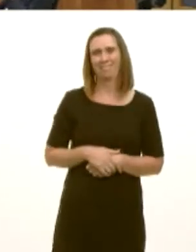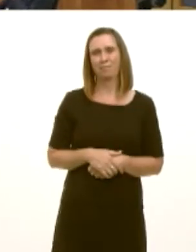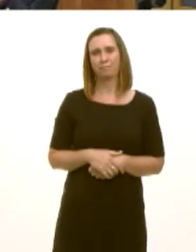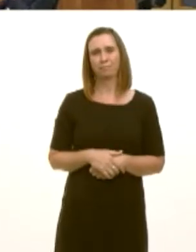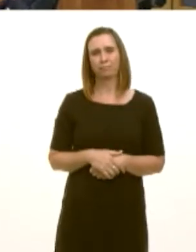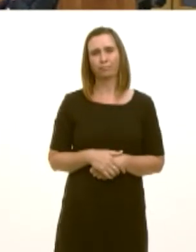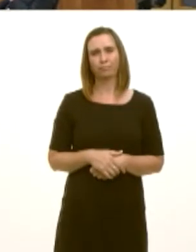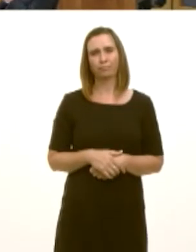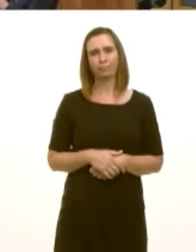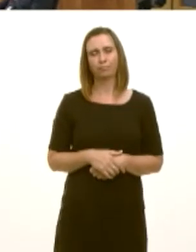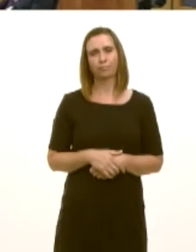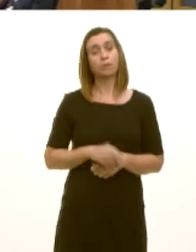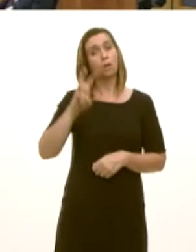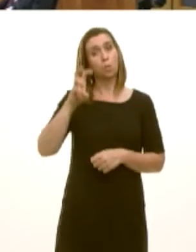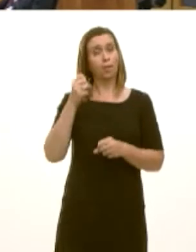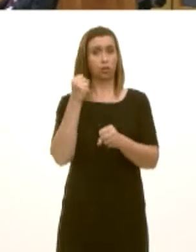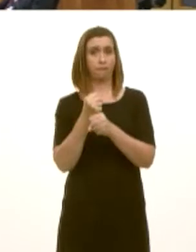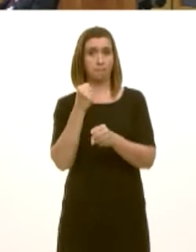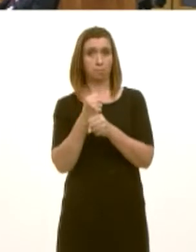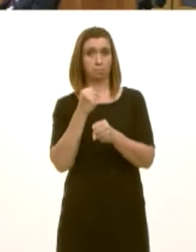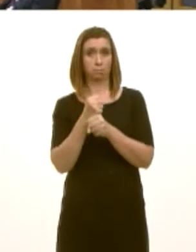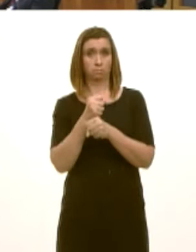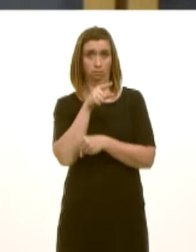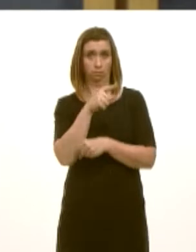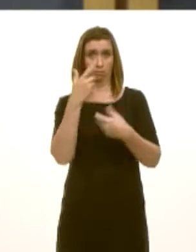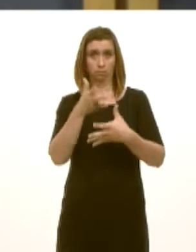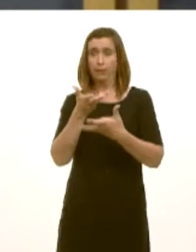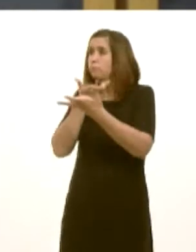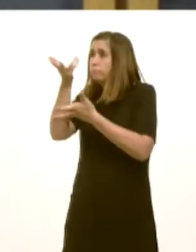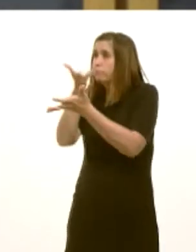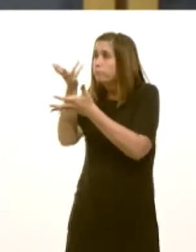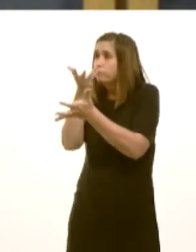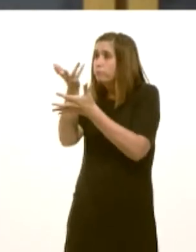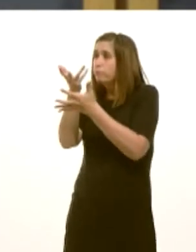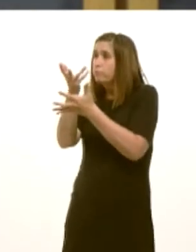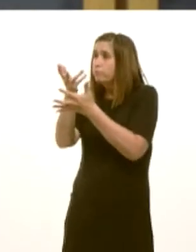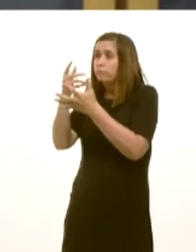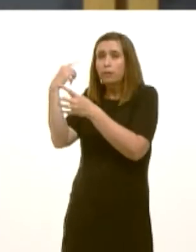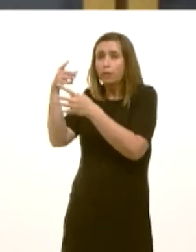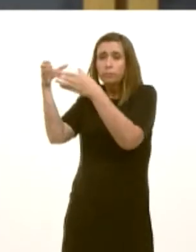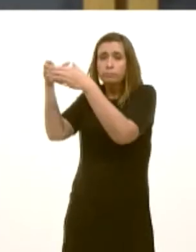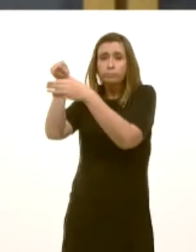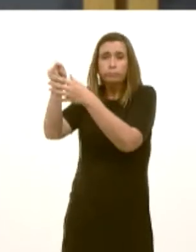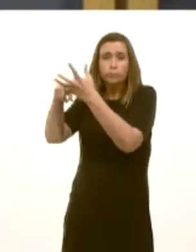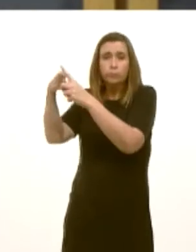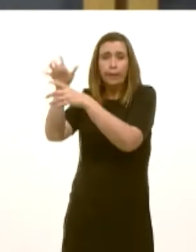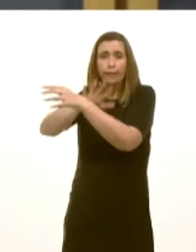What discussions has the Welsh Government had with the UK Government on the National Police Air Service?